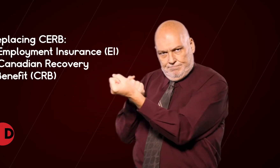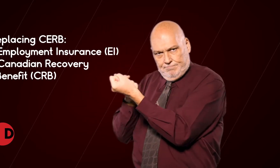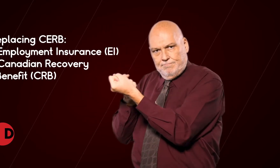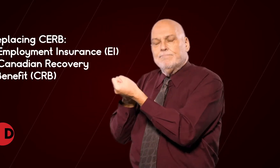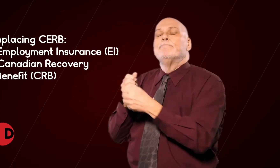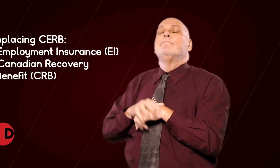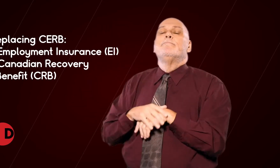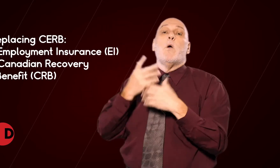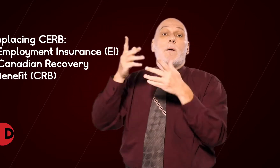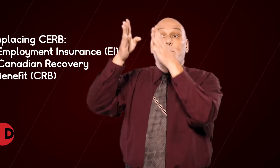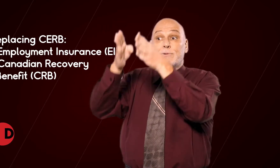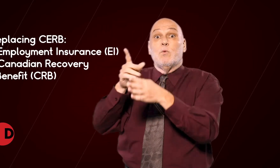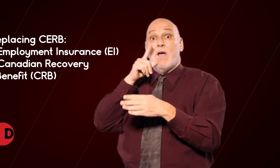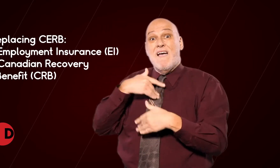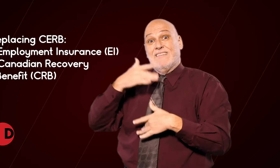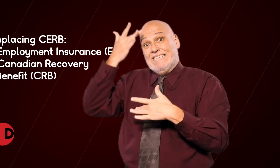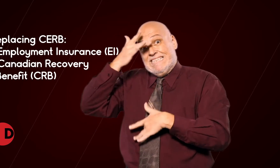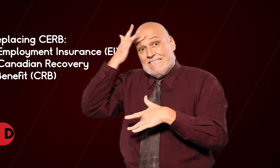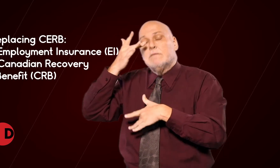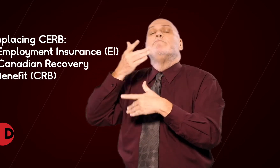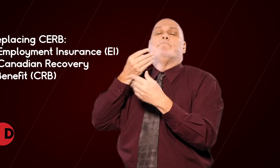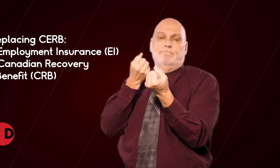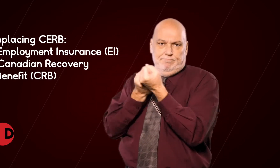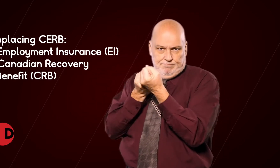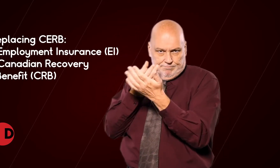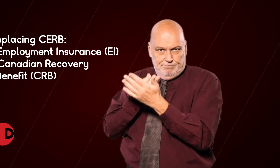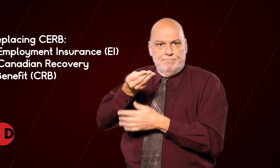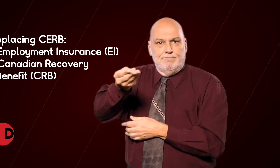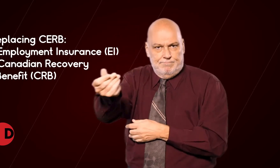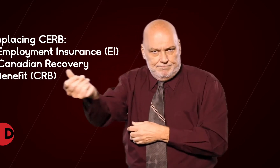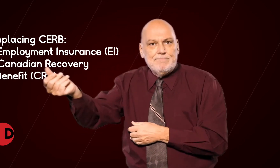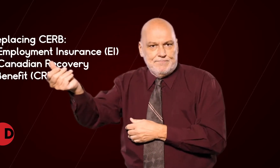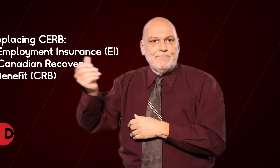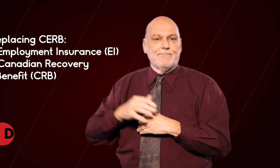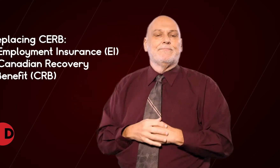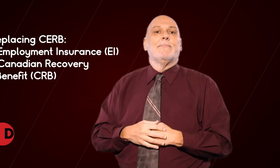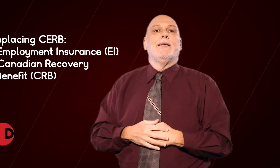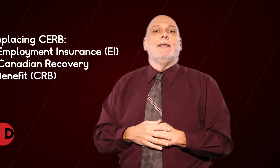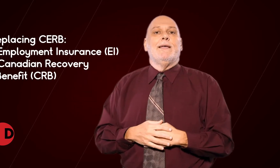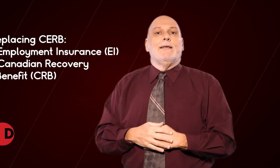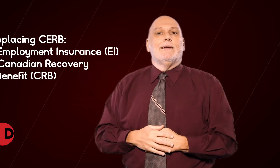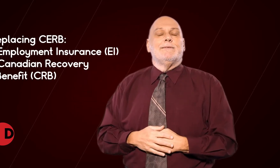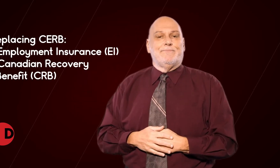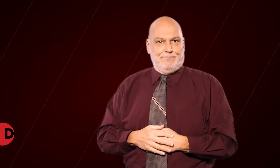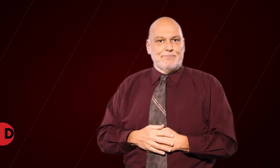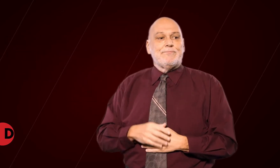to take care of someone.